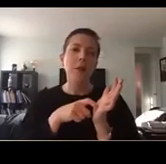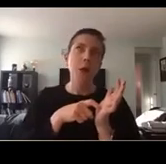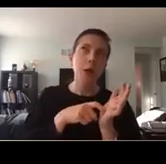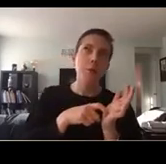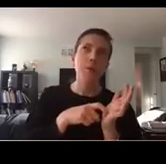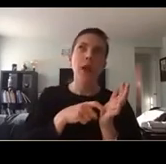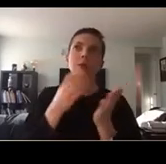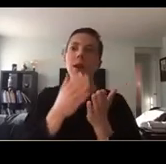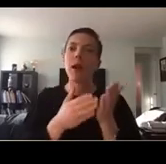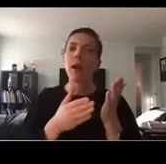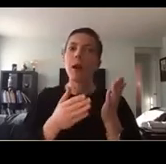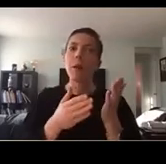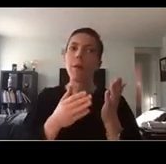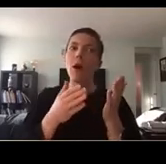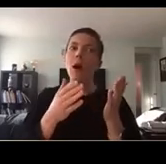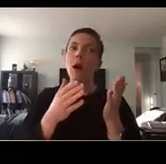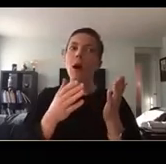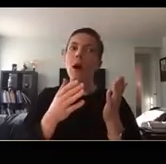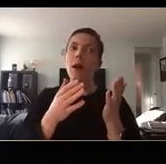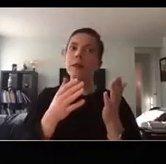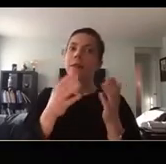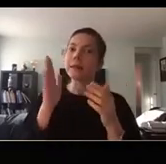is it, I was noticing some,